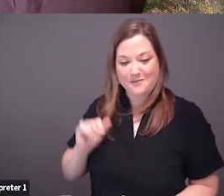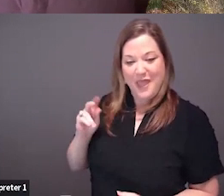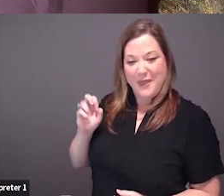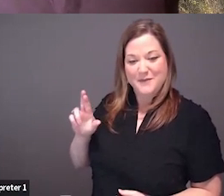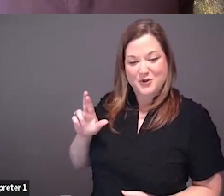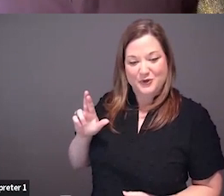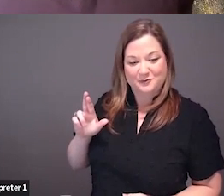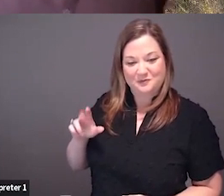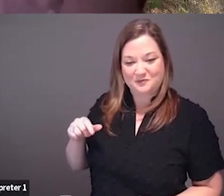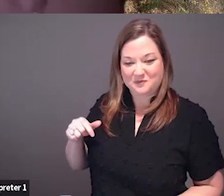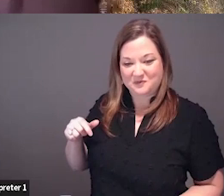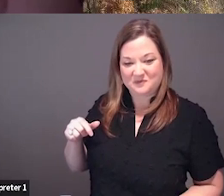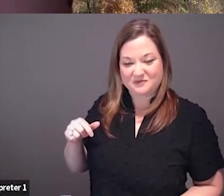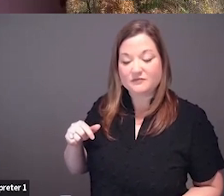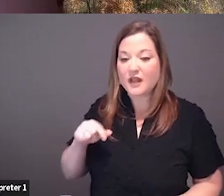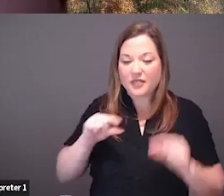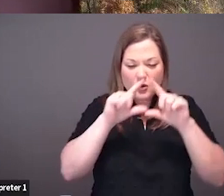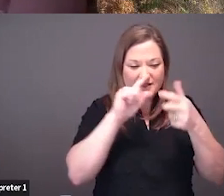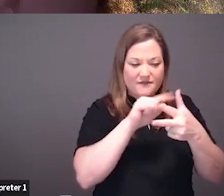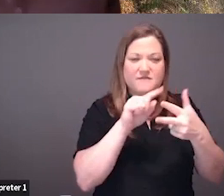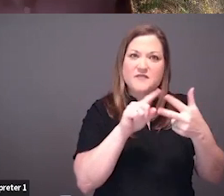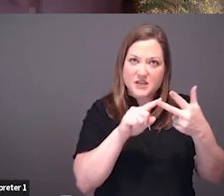about those particular fields, maybe thinking about in contrast to,